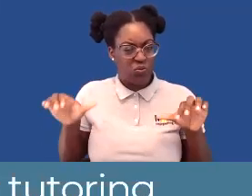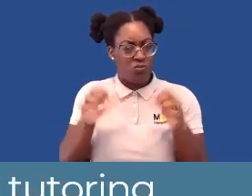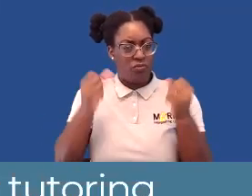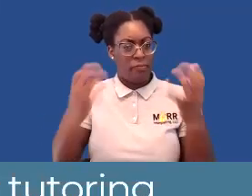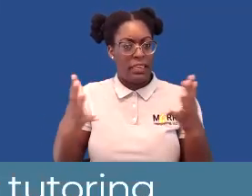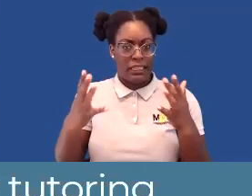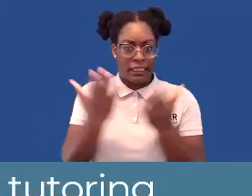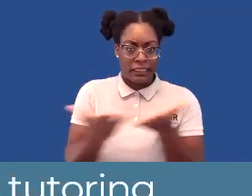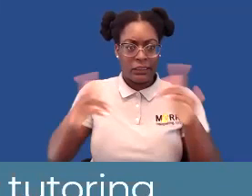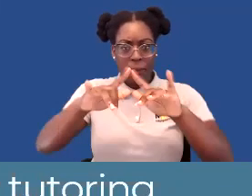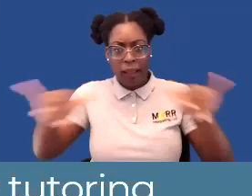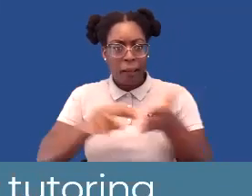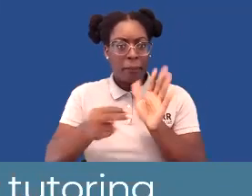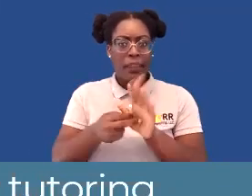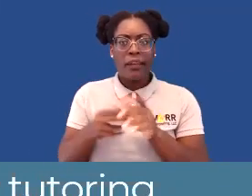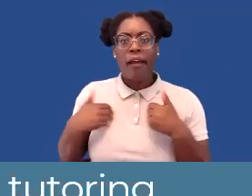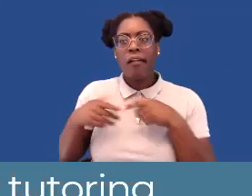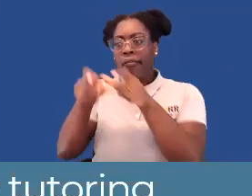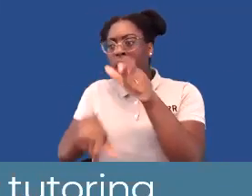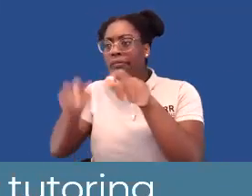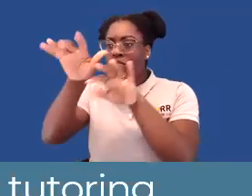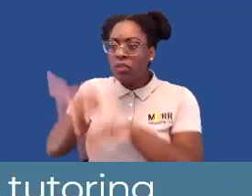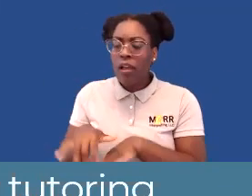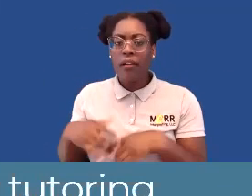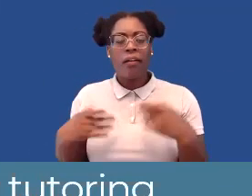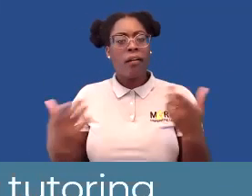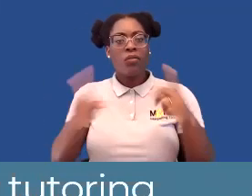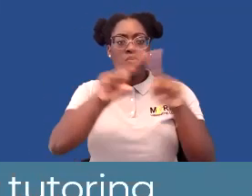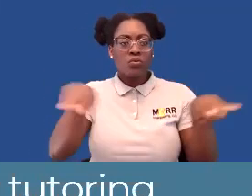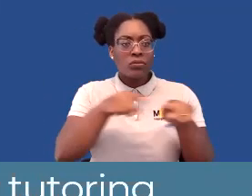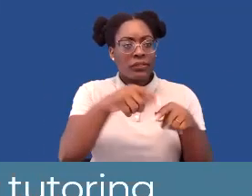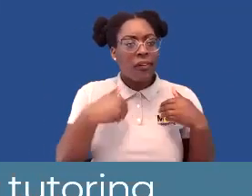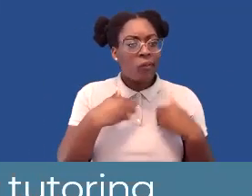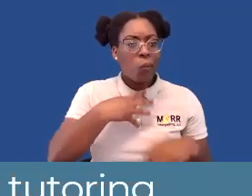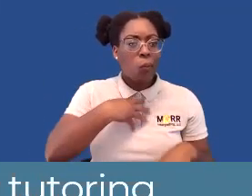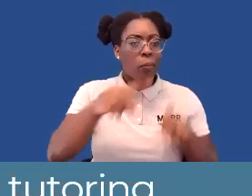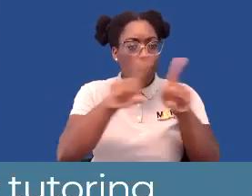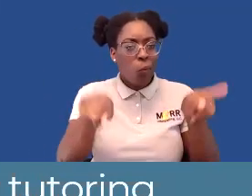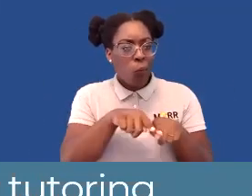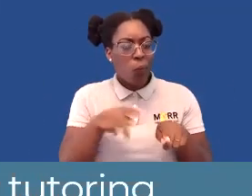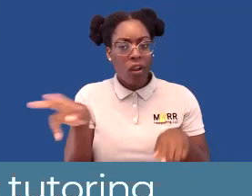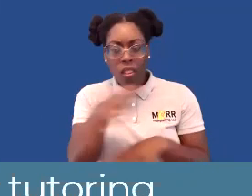checking the chat bar, highlighting on the screen or a whiteboard, having a conversation.